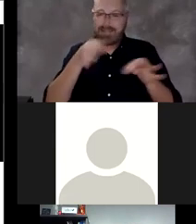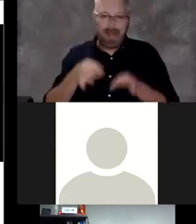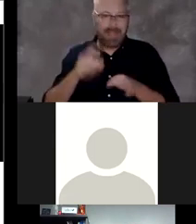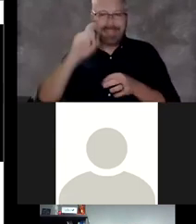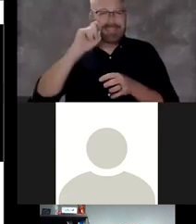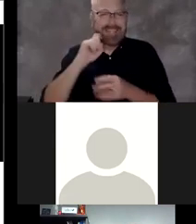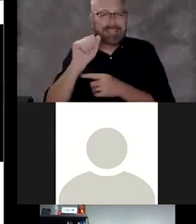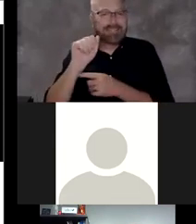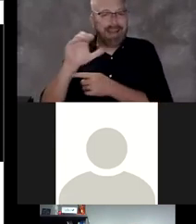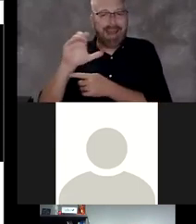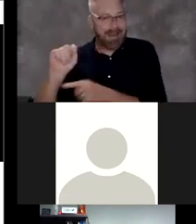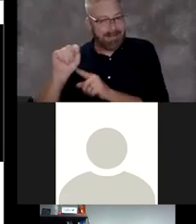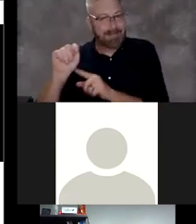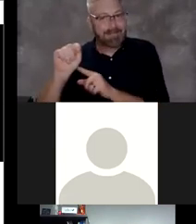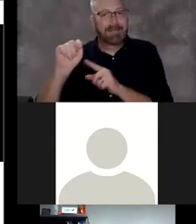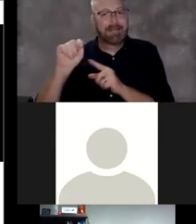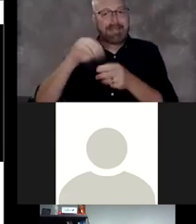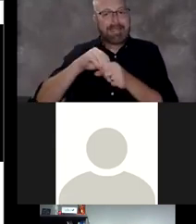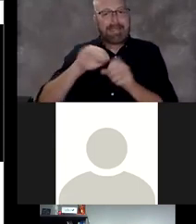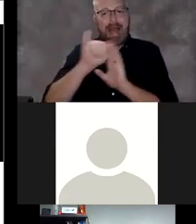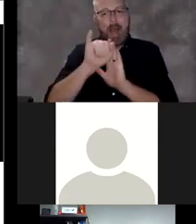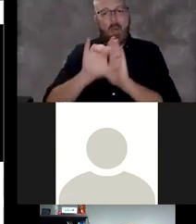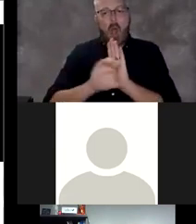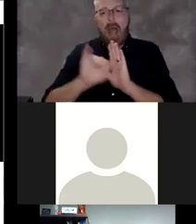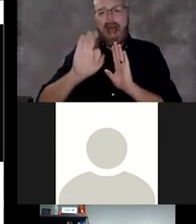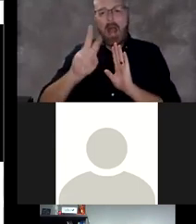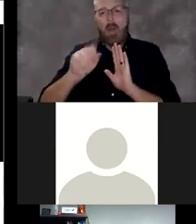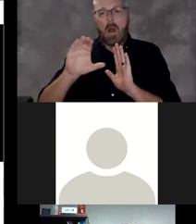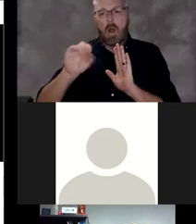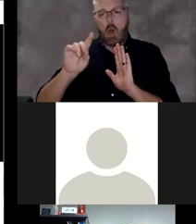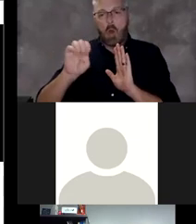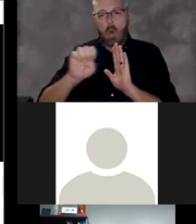ACTS IN THE CODE, BUT ARE STILL SEXUAL IN NATURE.